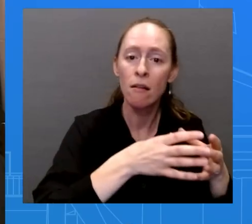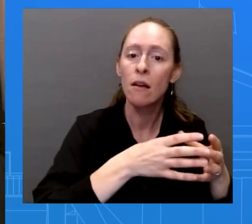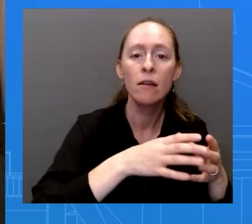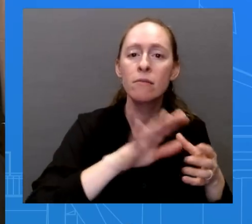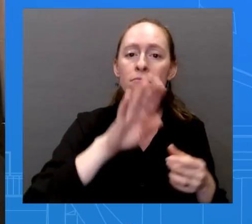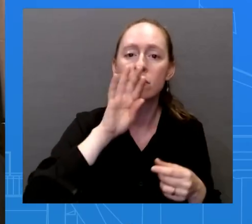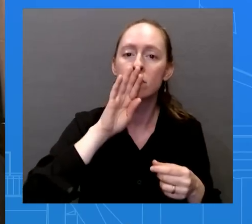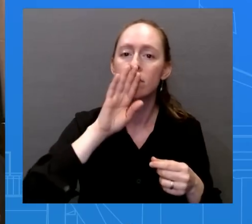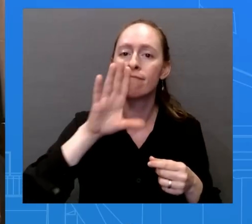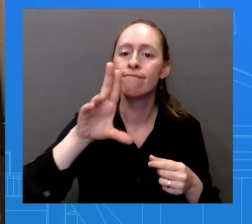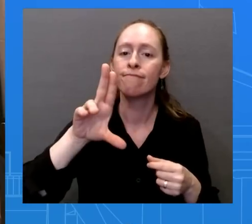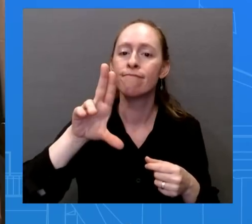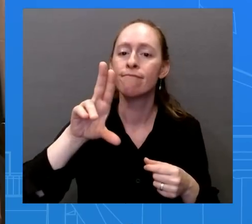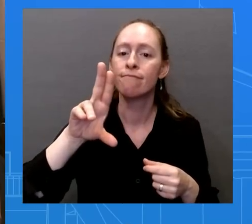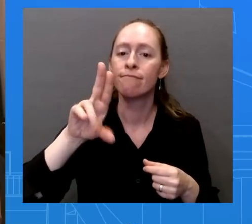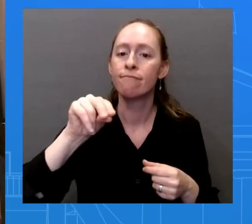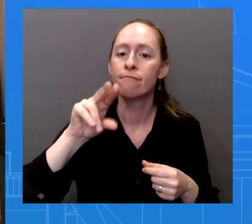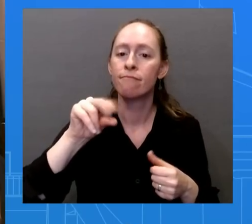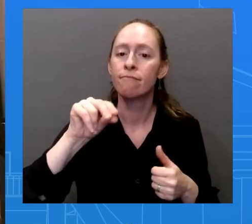and the State Department said it was a non-starter.